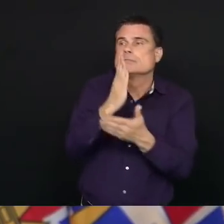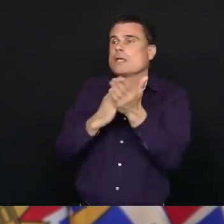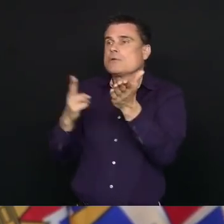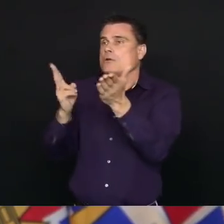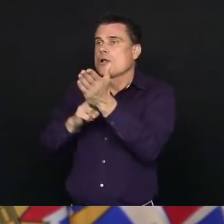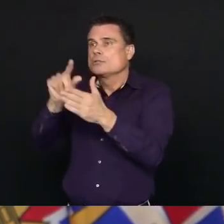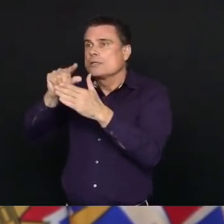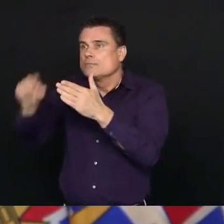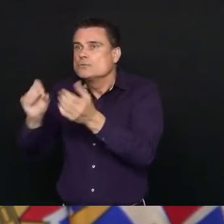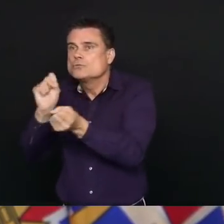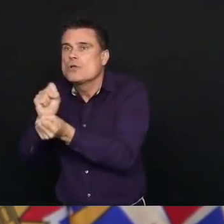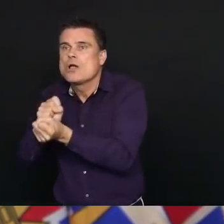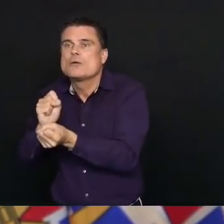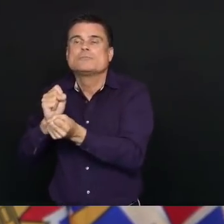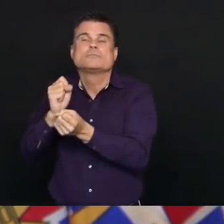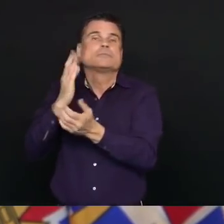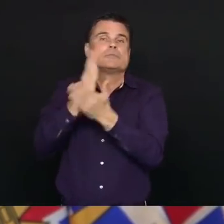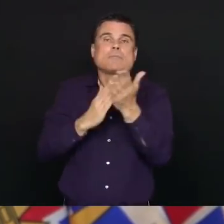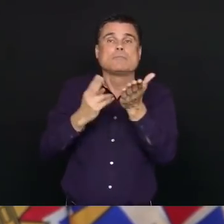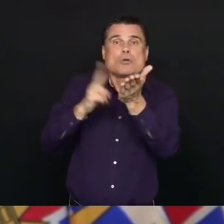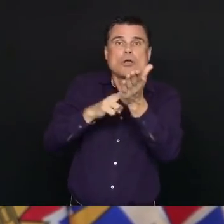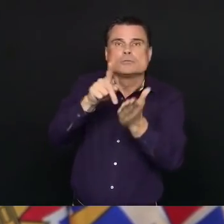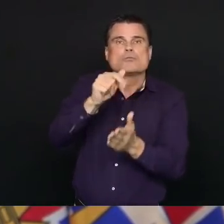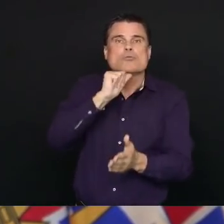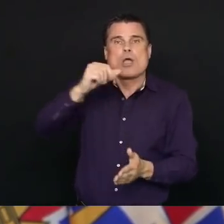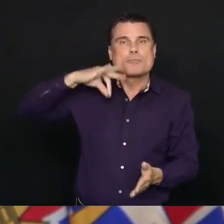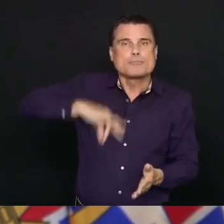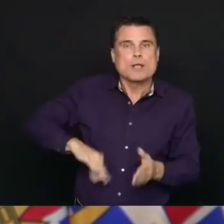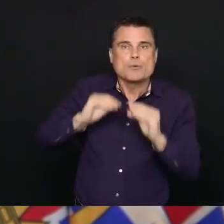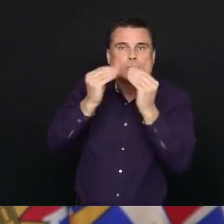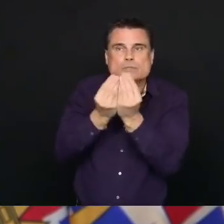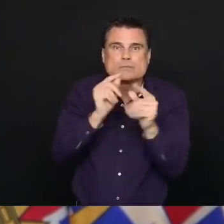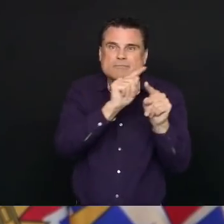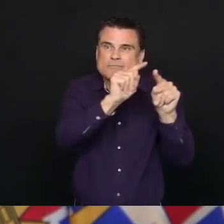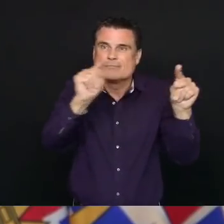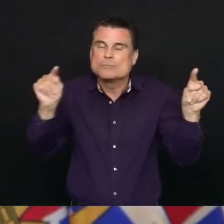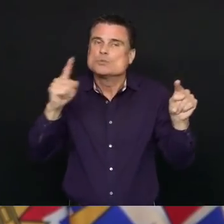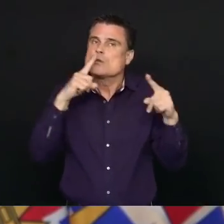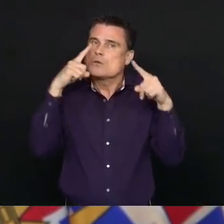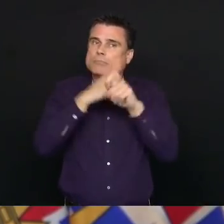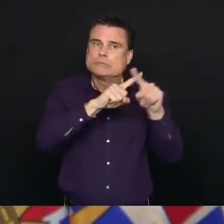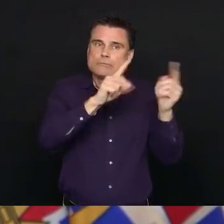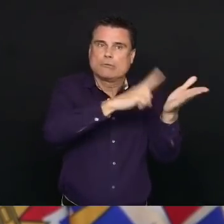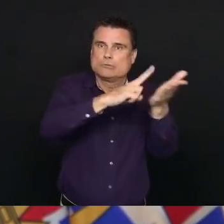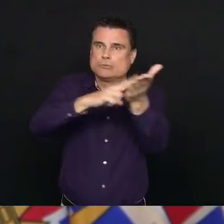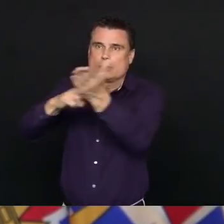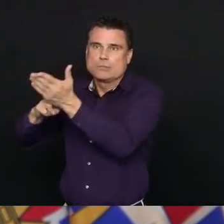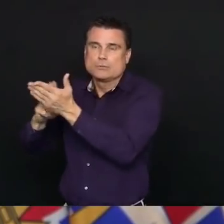and public organizations and it was really a matter of understanding where the problem was